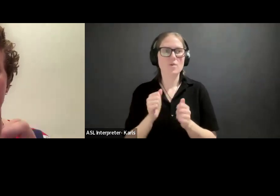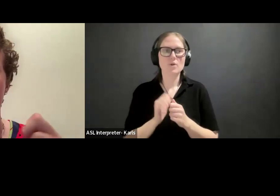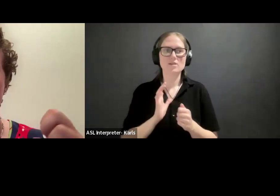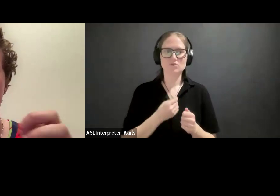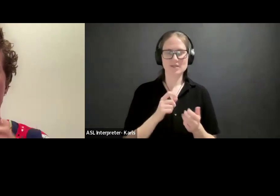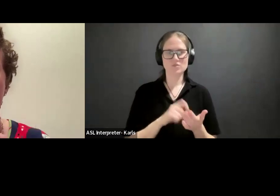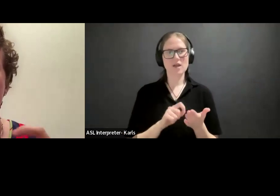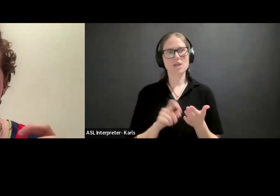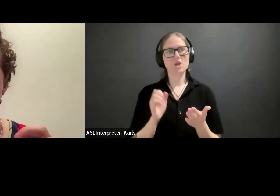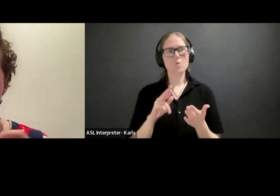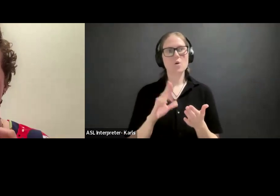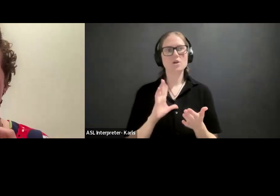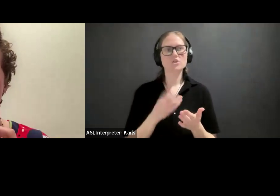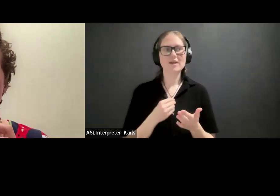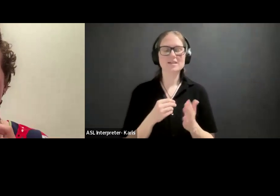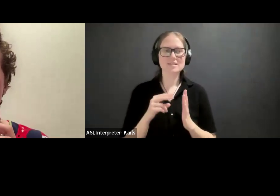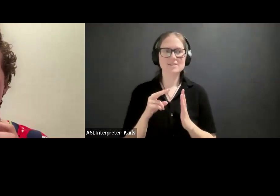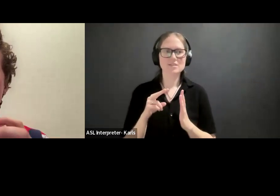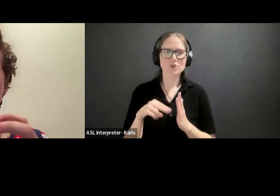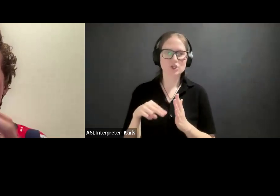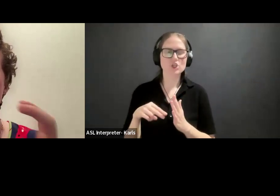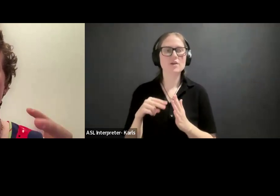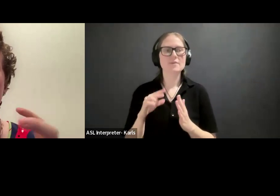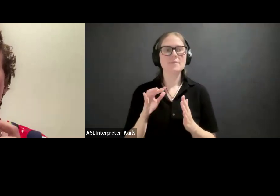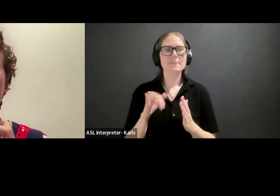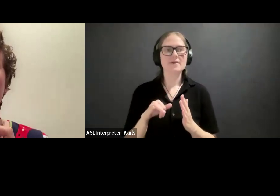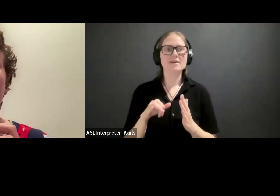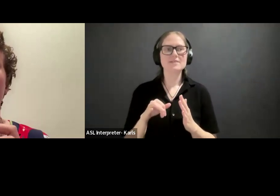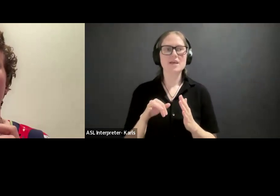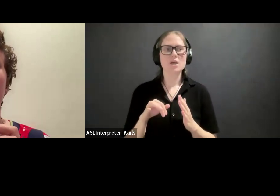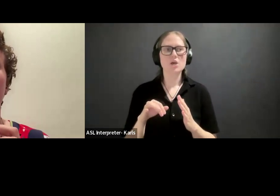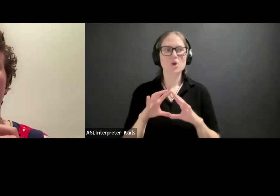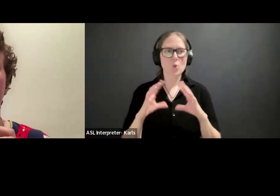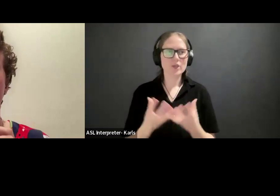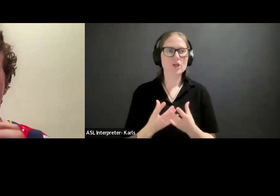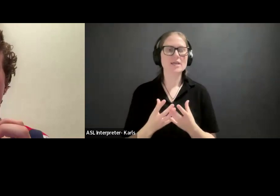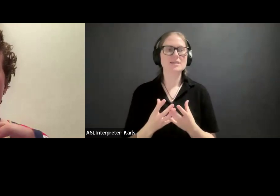trans literature, which is this, um, kind of coherent, And, um…